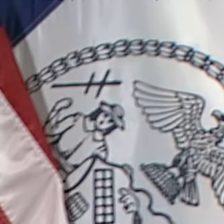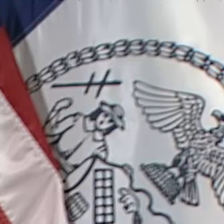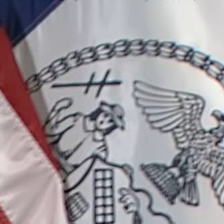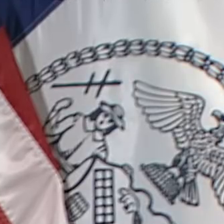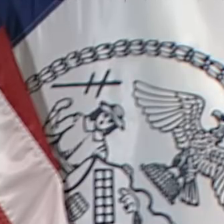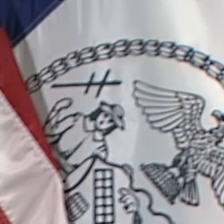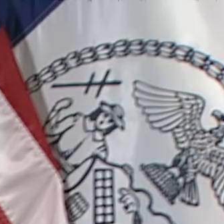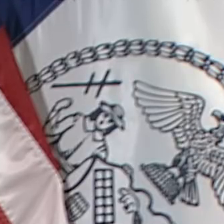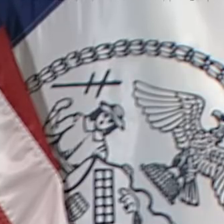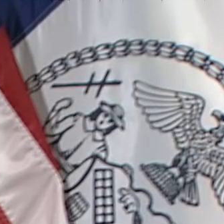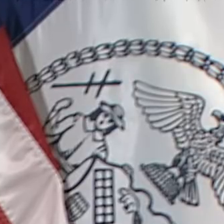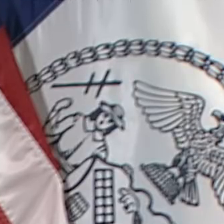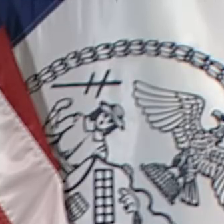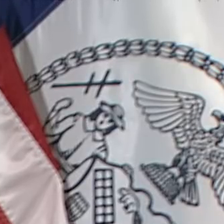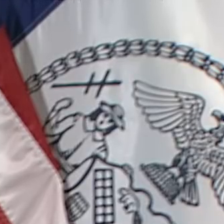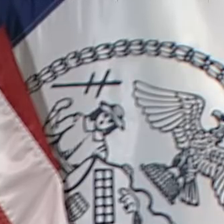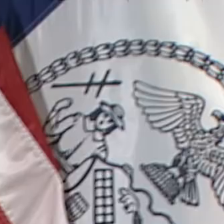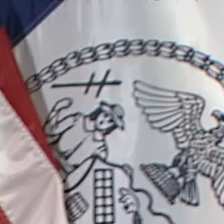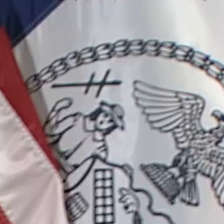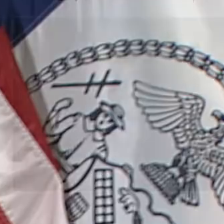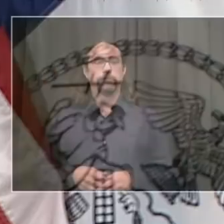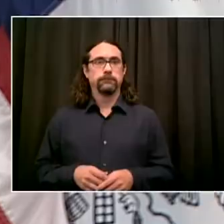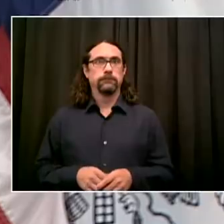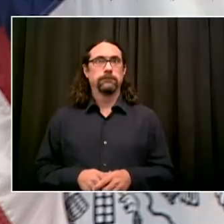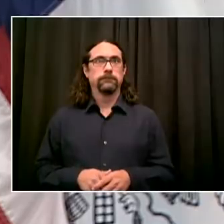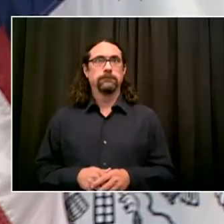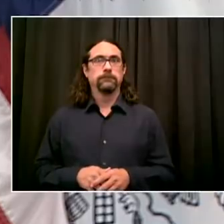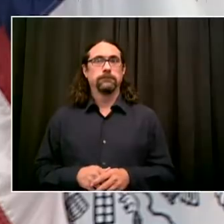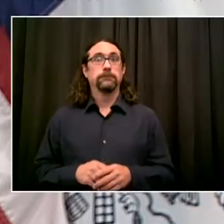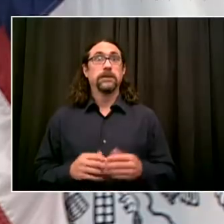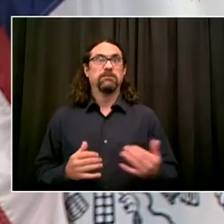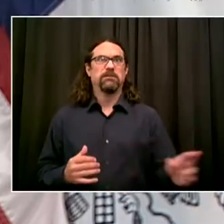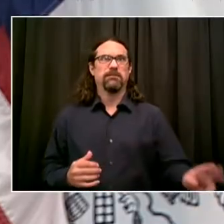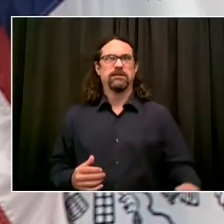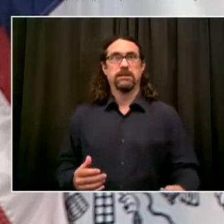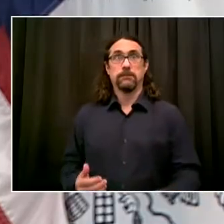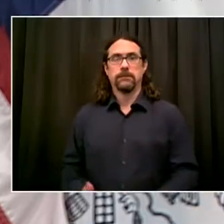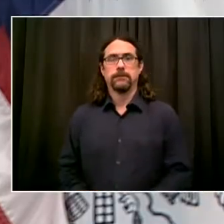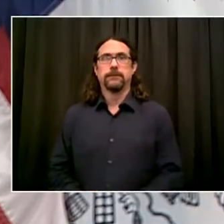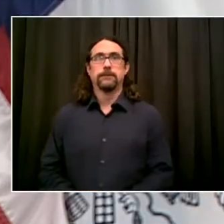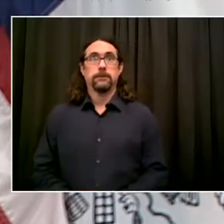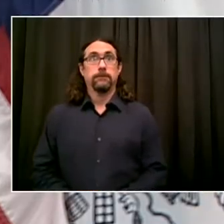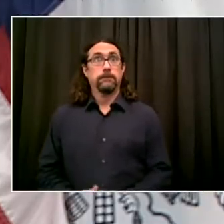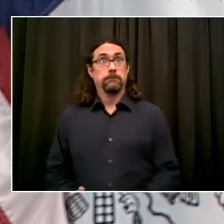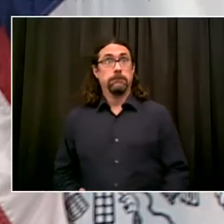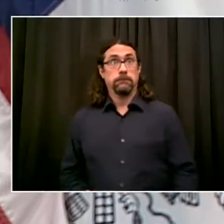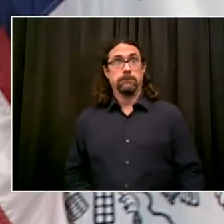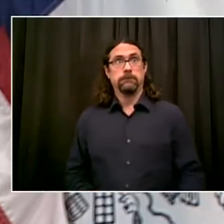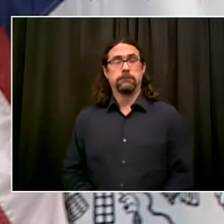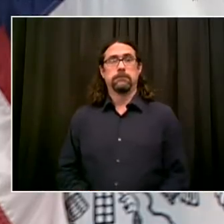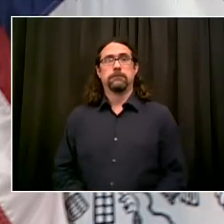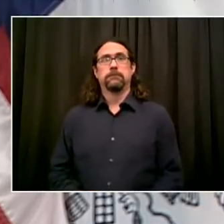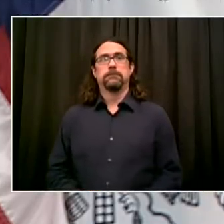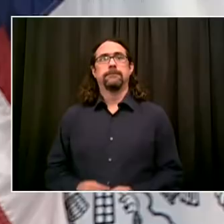CALL THE SITUATION ROMO THAT DAILY GETS